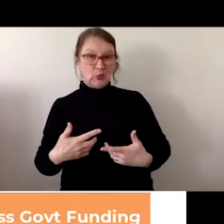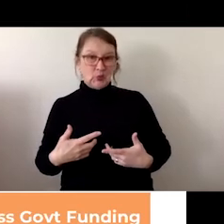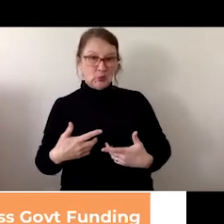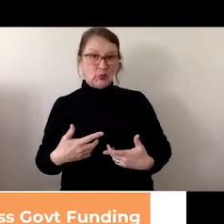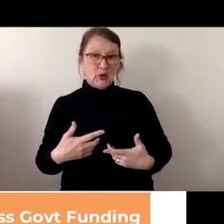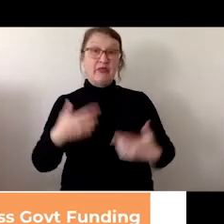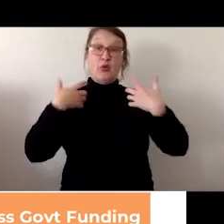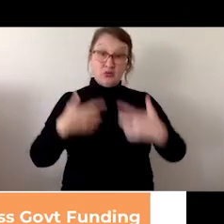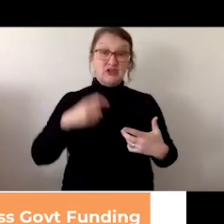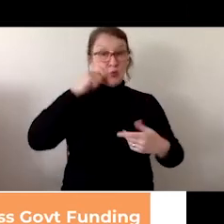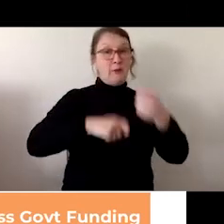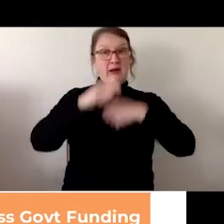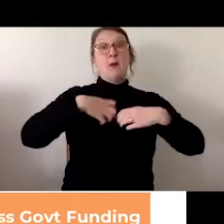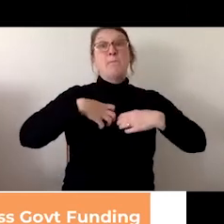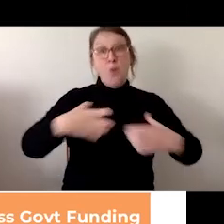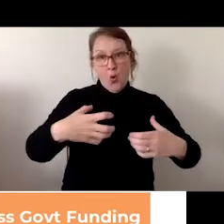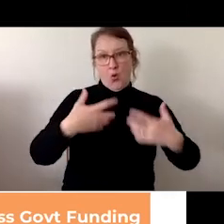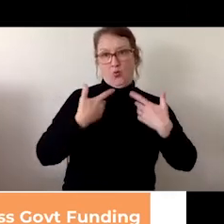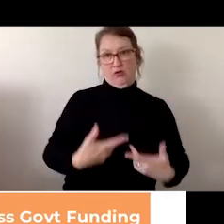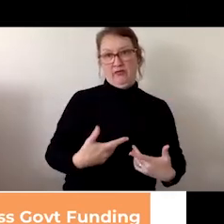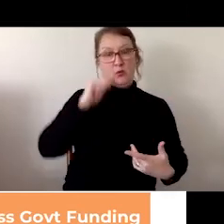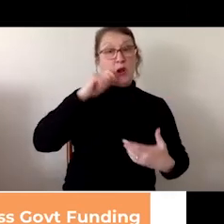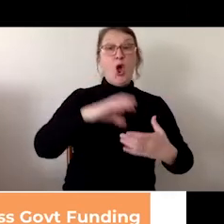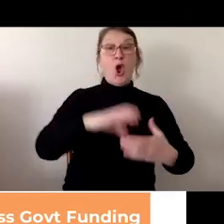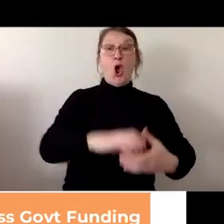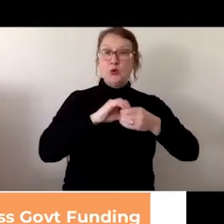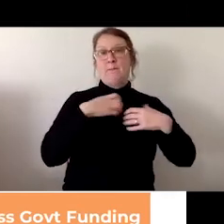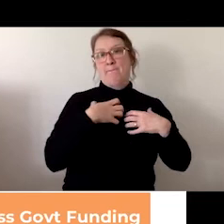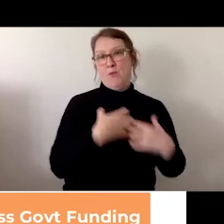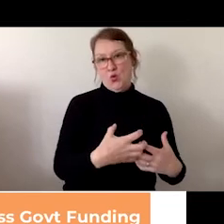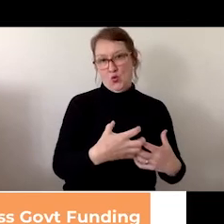wealthy will own more. What this means for you is that the